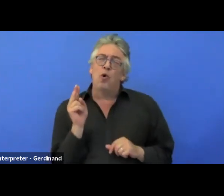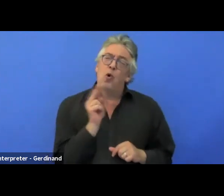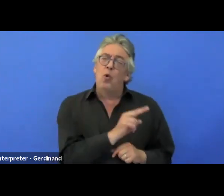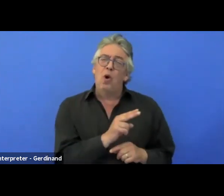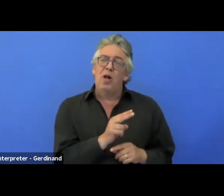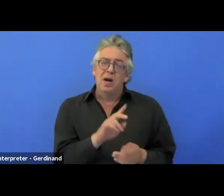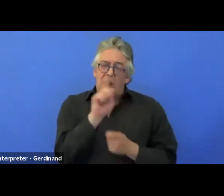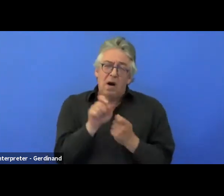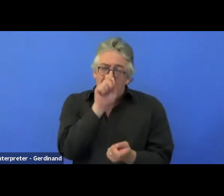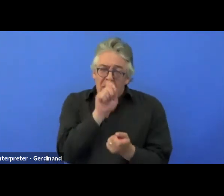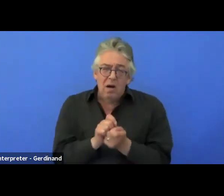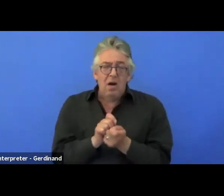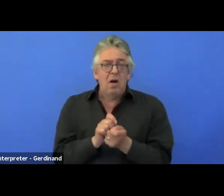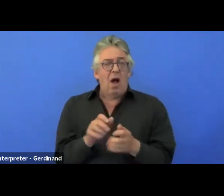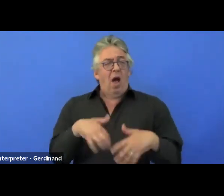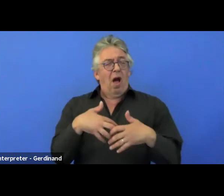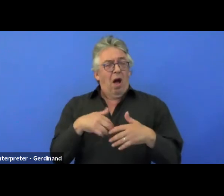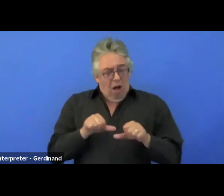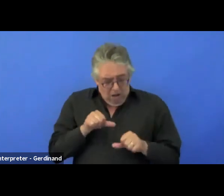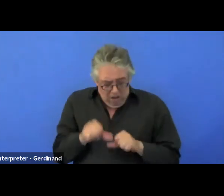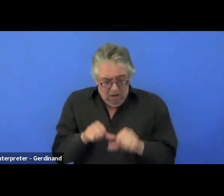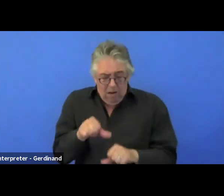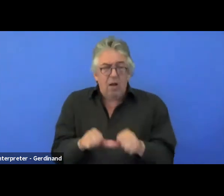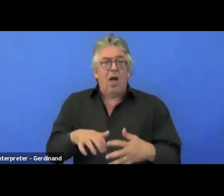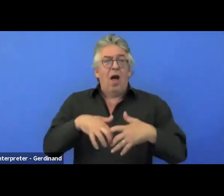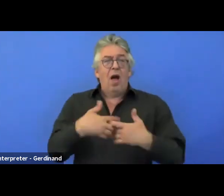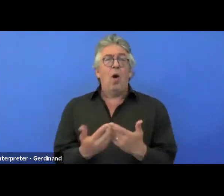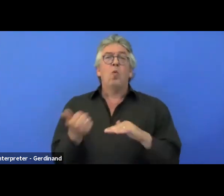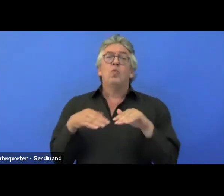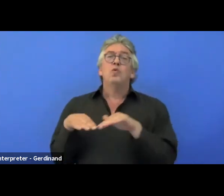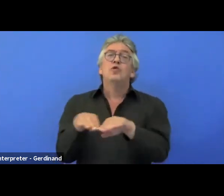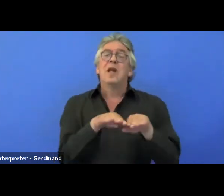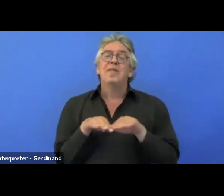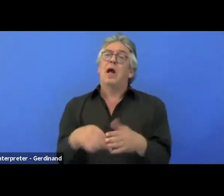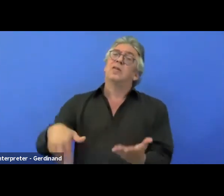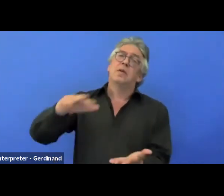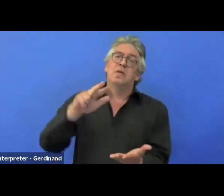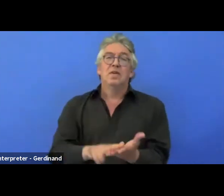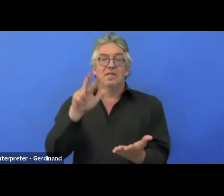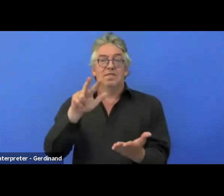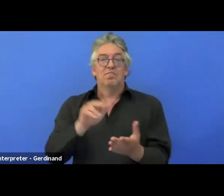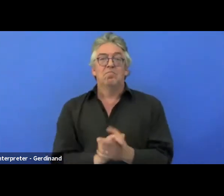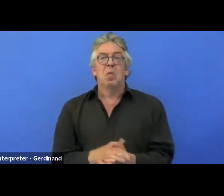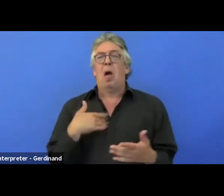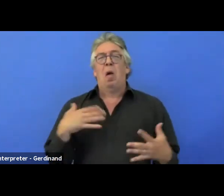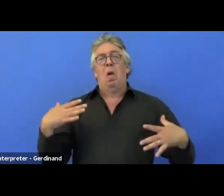on the approval of a standard. However in the interest of time, I will just mention the main points,